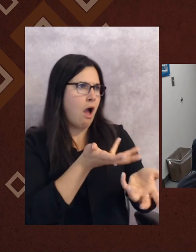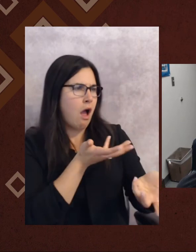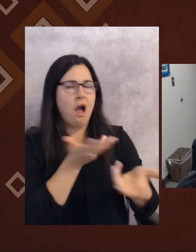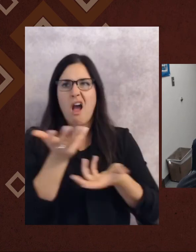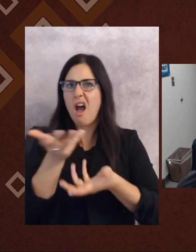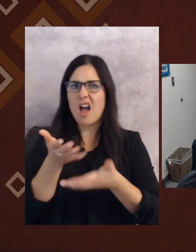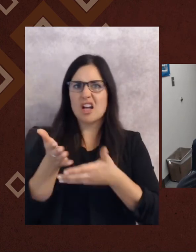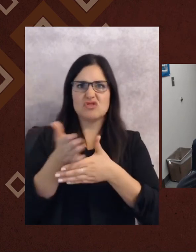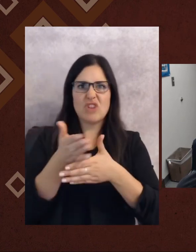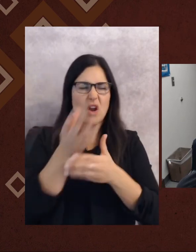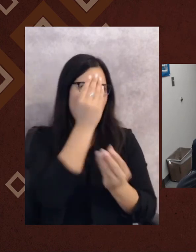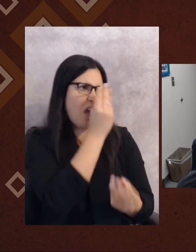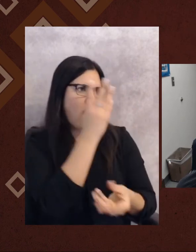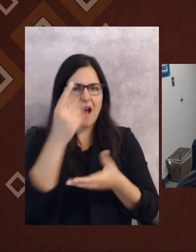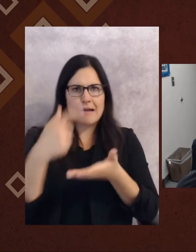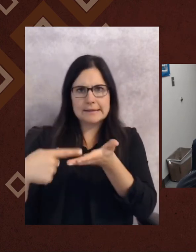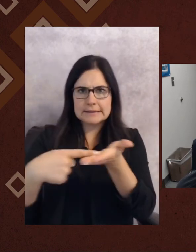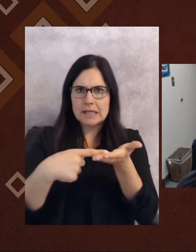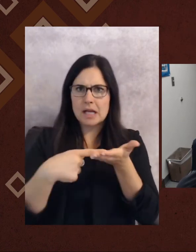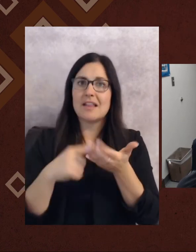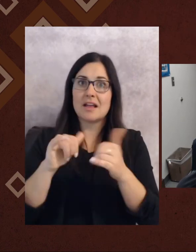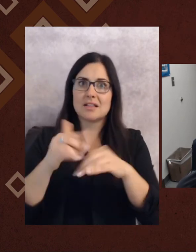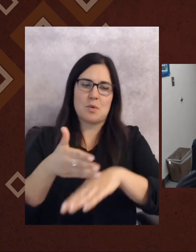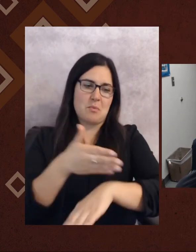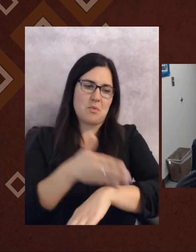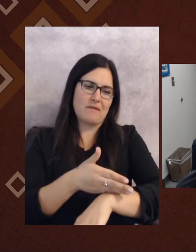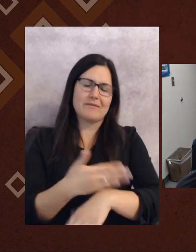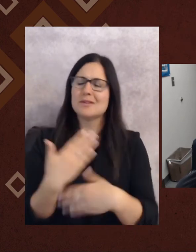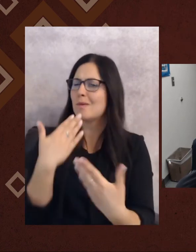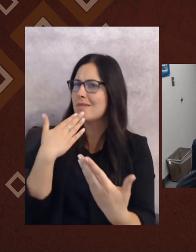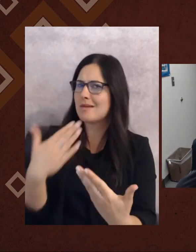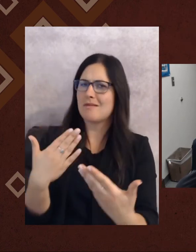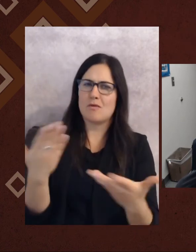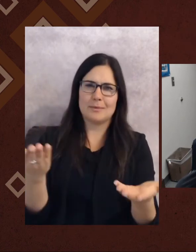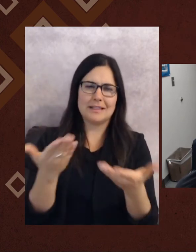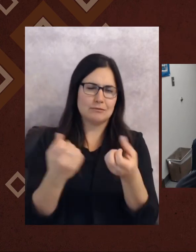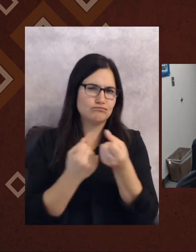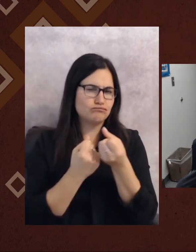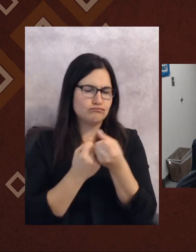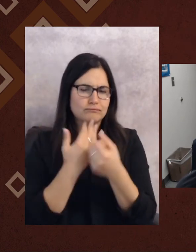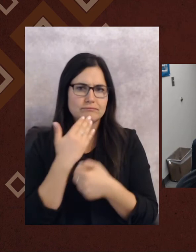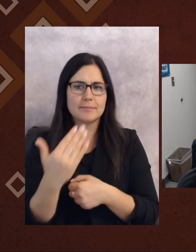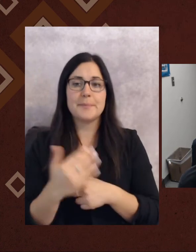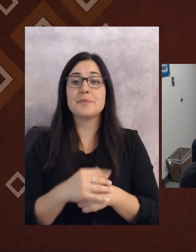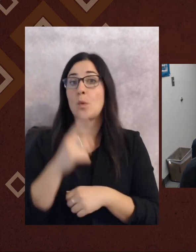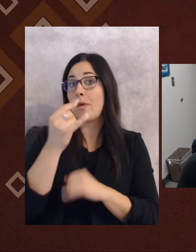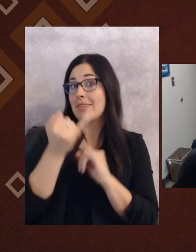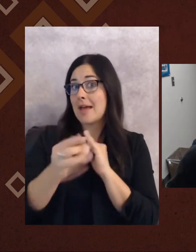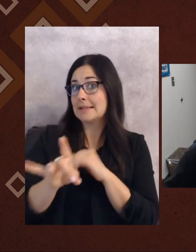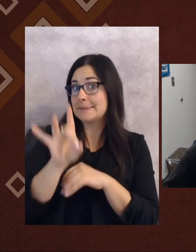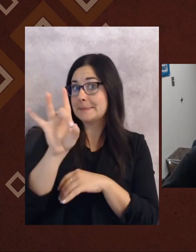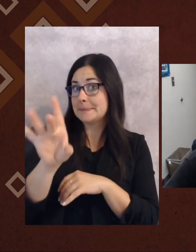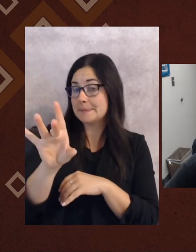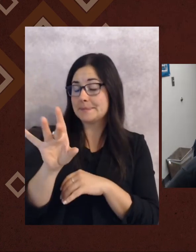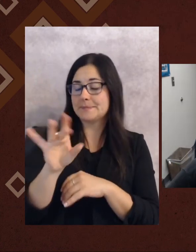So thank you so much. For being here. And then one last thing before John closes us out.